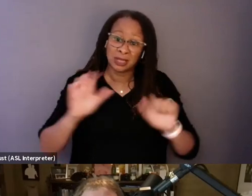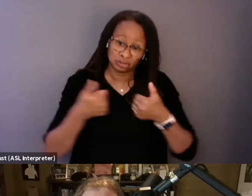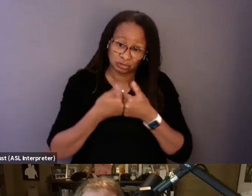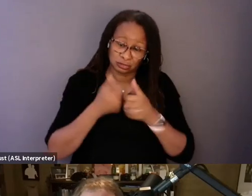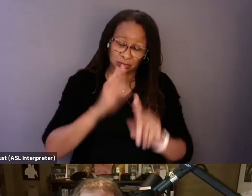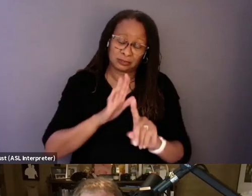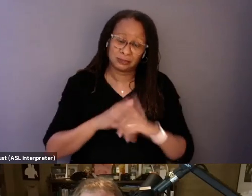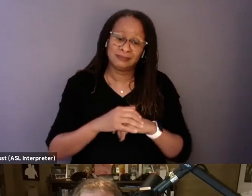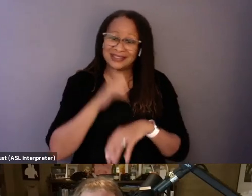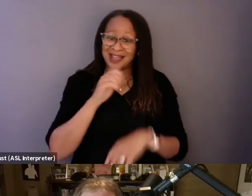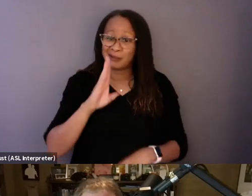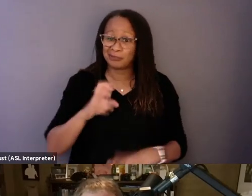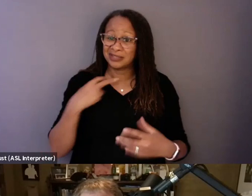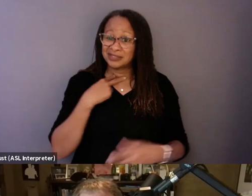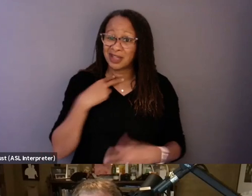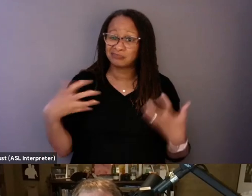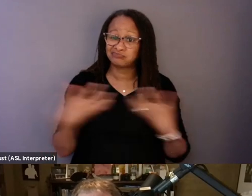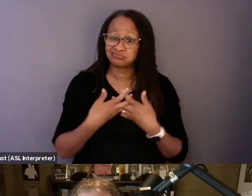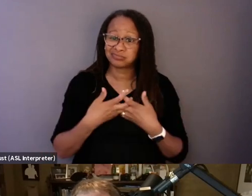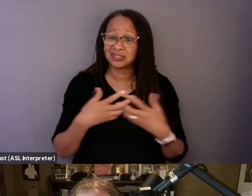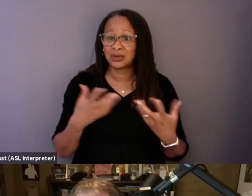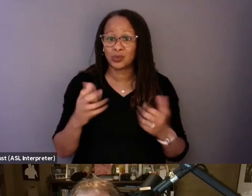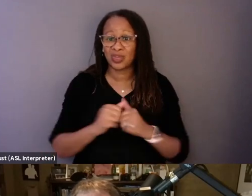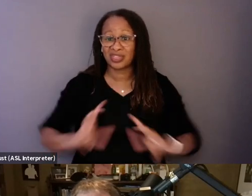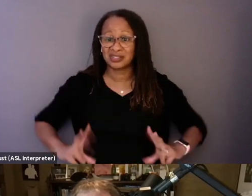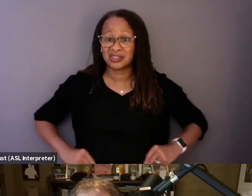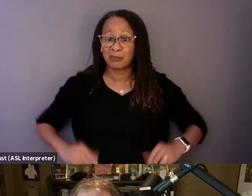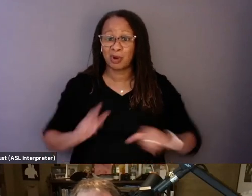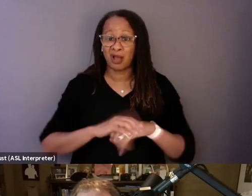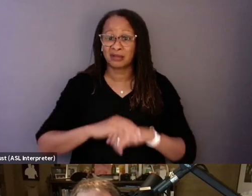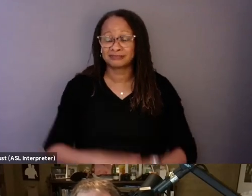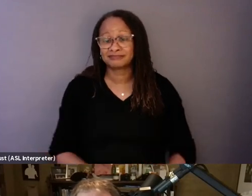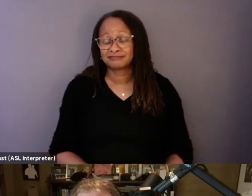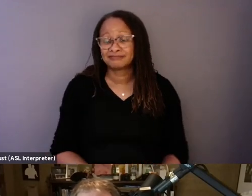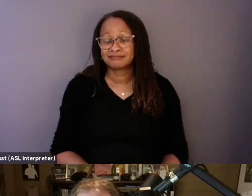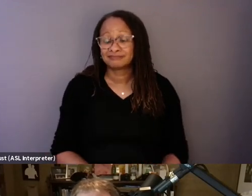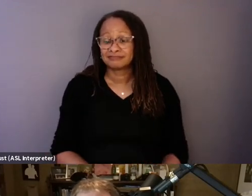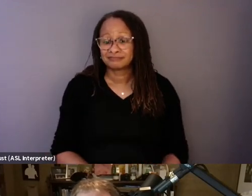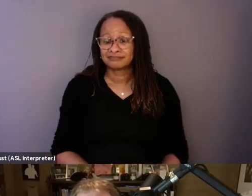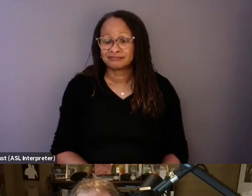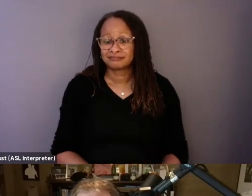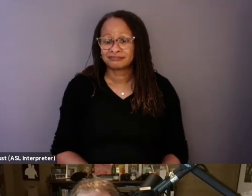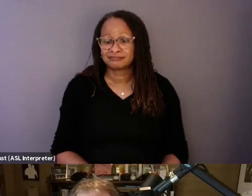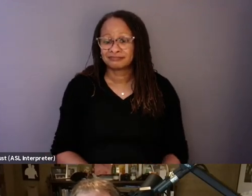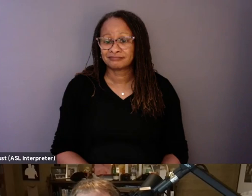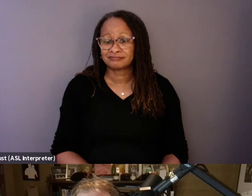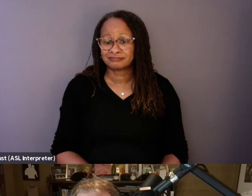not be sitting around in a diaper. Yeah Yeah, no as a young man. Yeah, like, Grant, was very much an influence